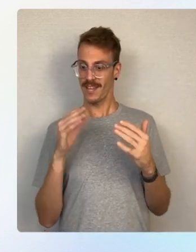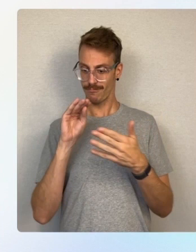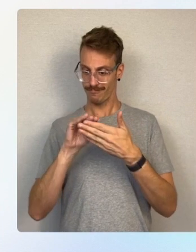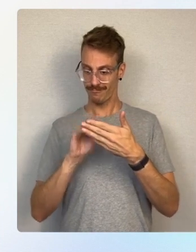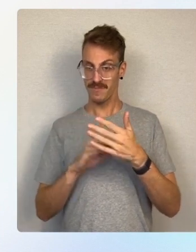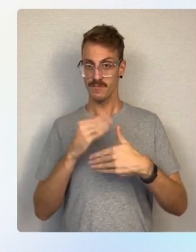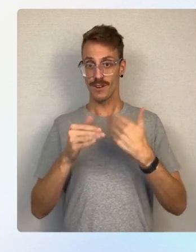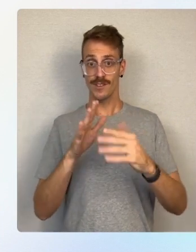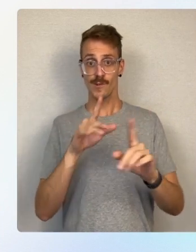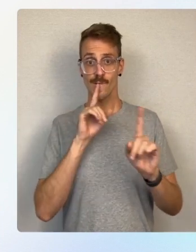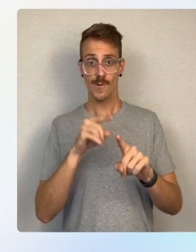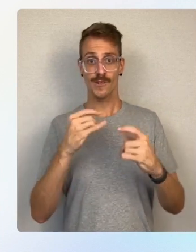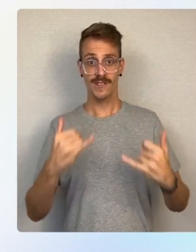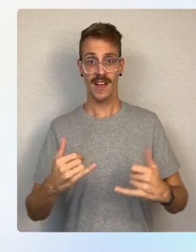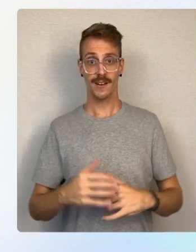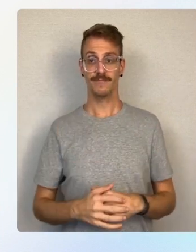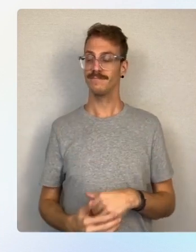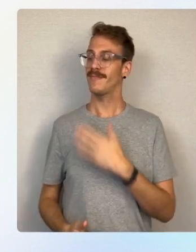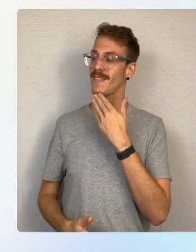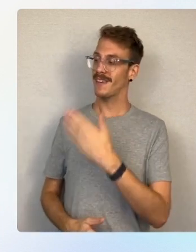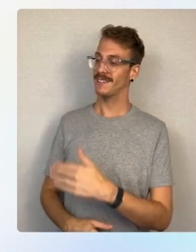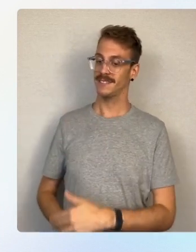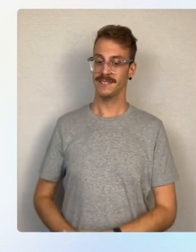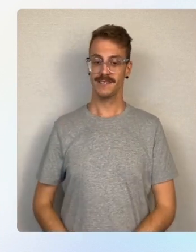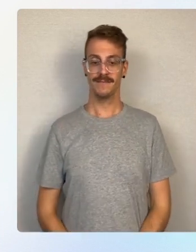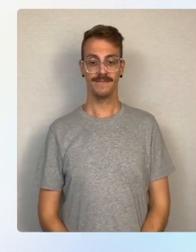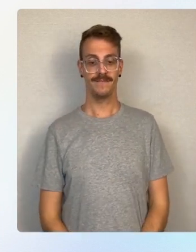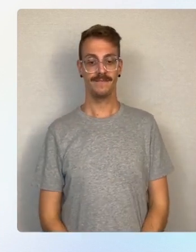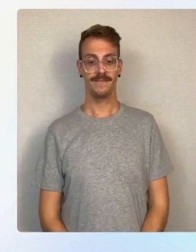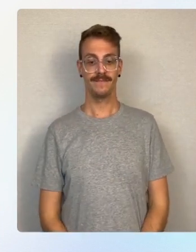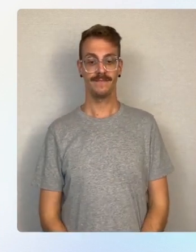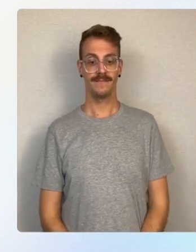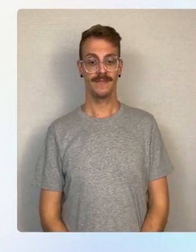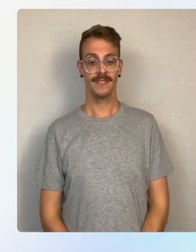[Woman] Perfect. Processing your order now. [Man] Thanks.